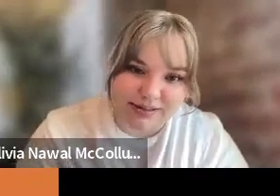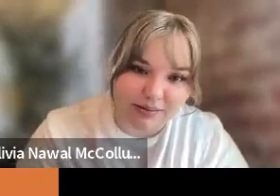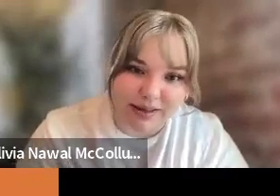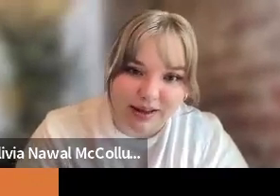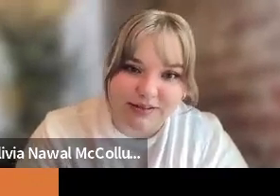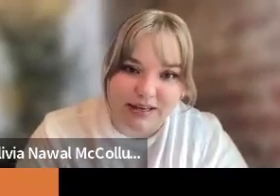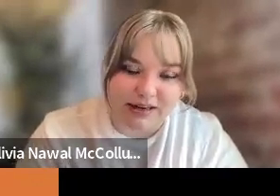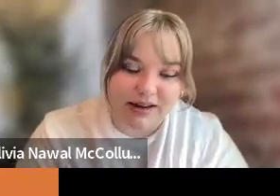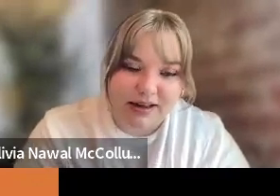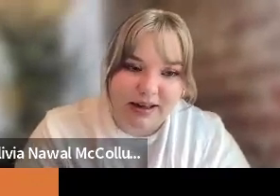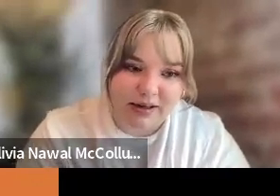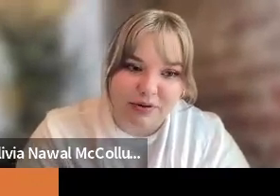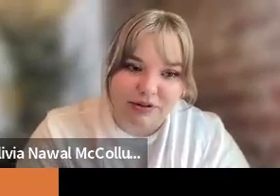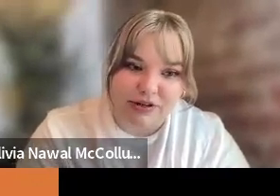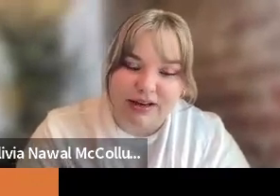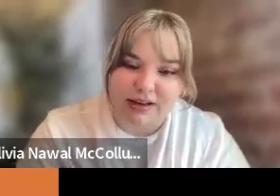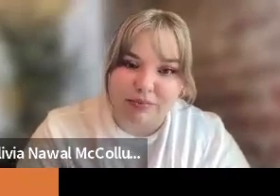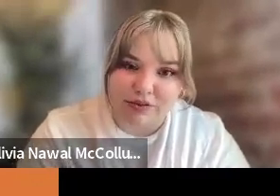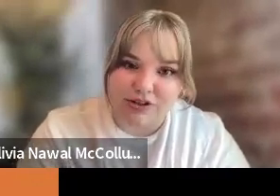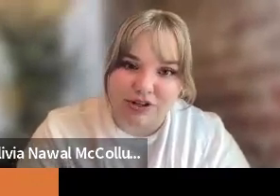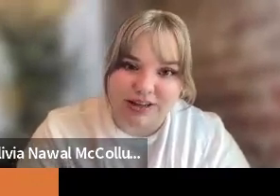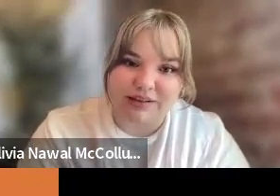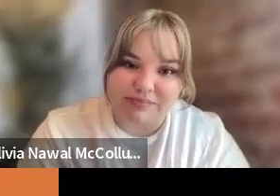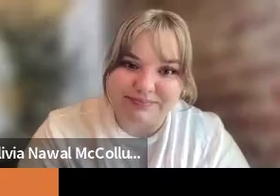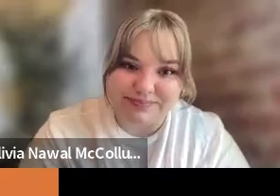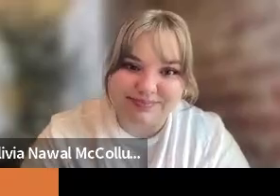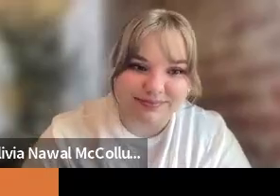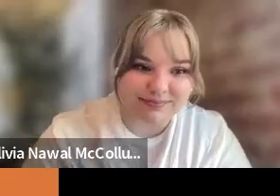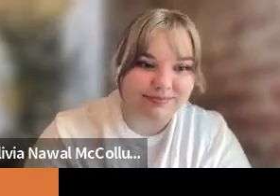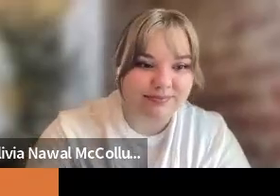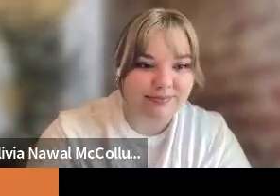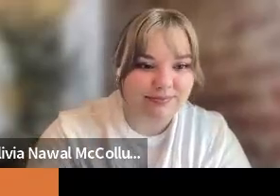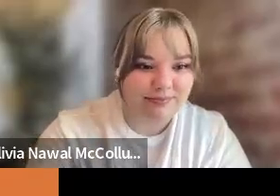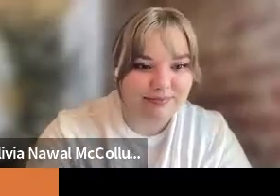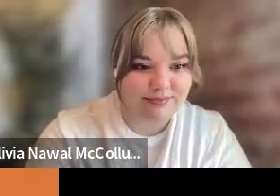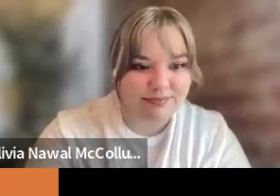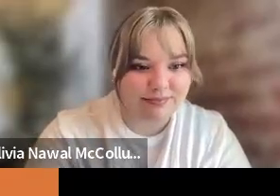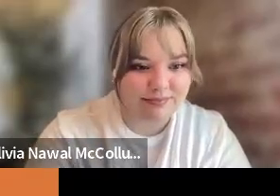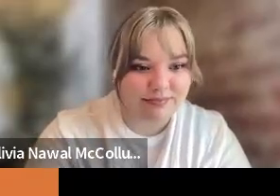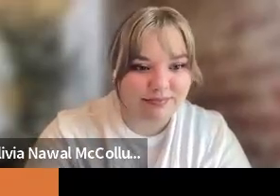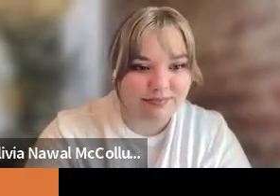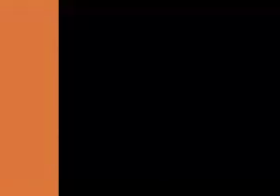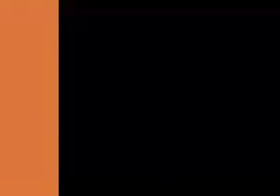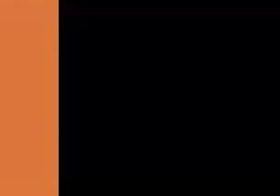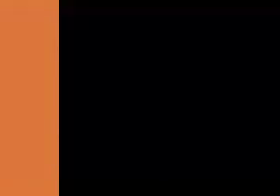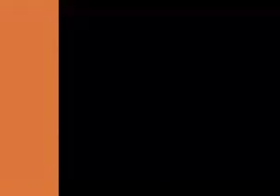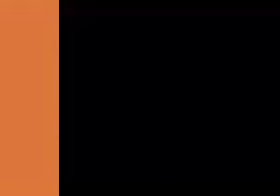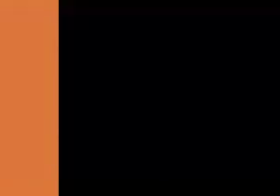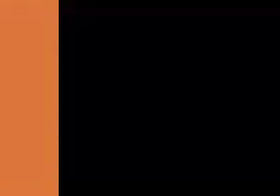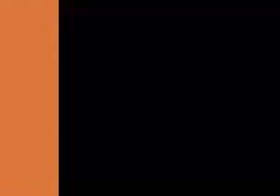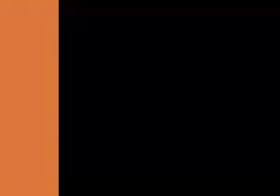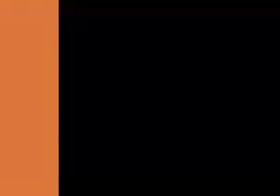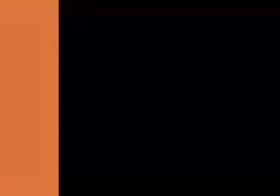different things we could talk about in terms of this question, but that listening piece has been very and for